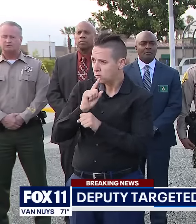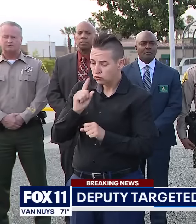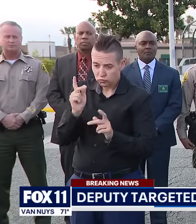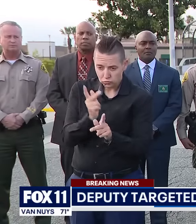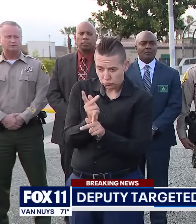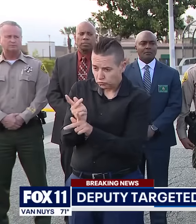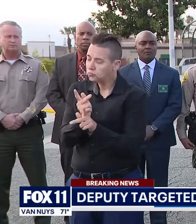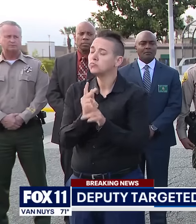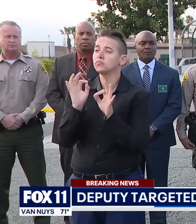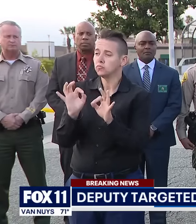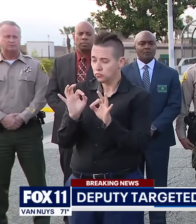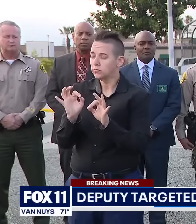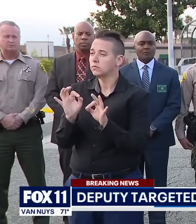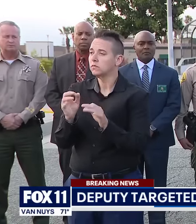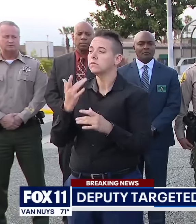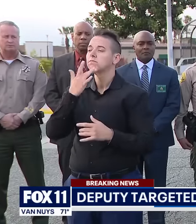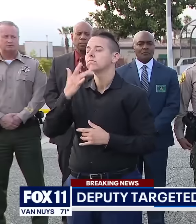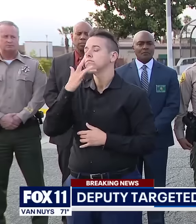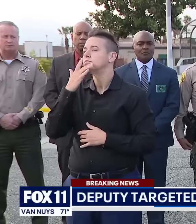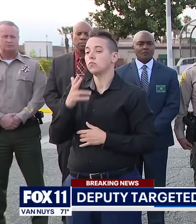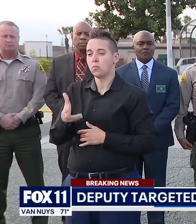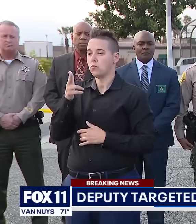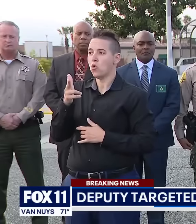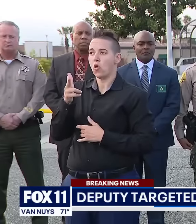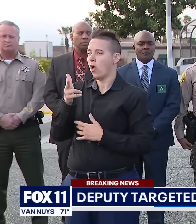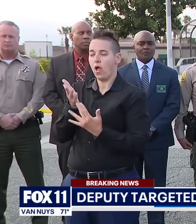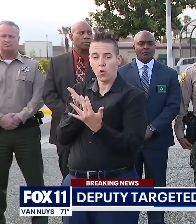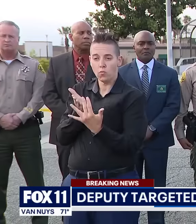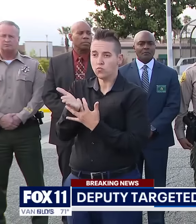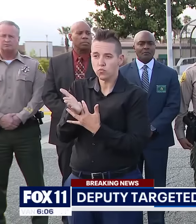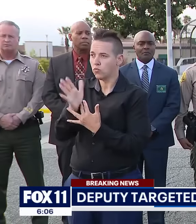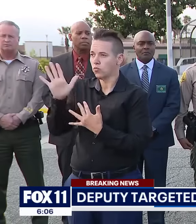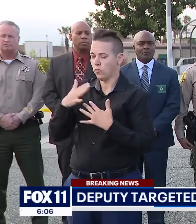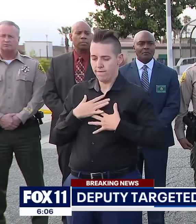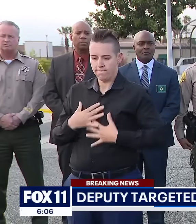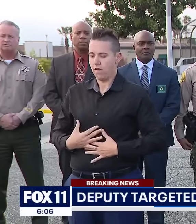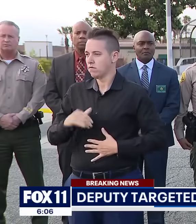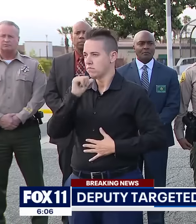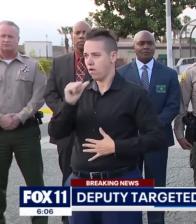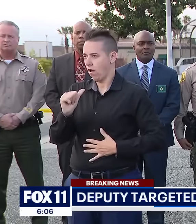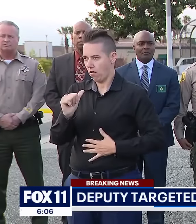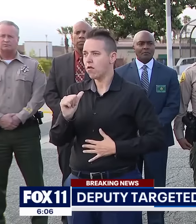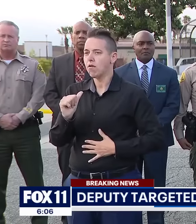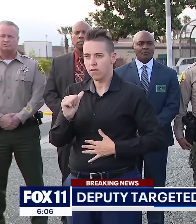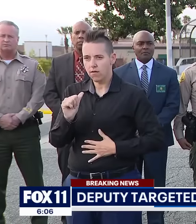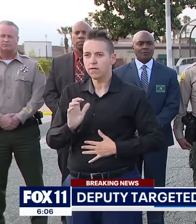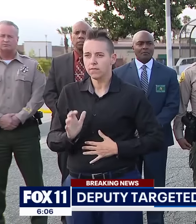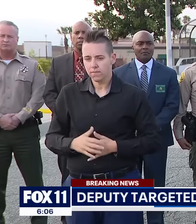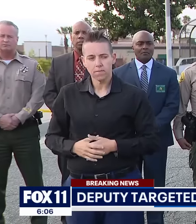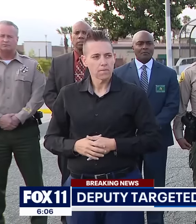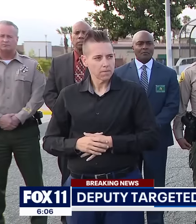and white police motorcycle in full uniform, and he was shot in the back. Deputy Espero was